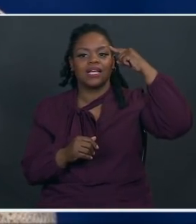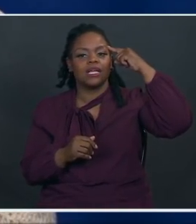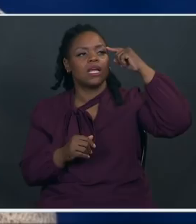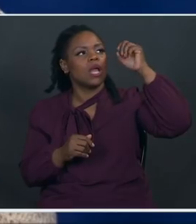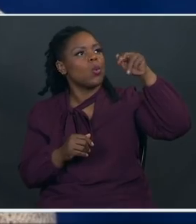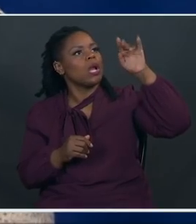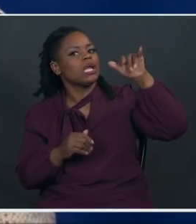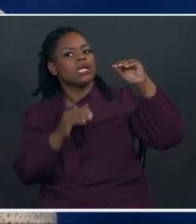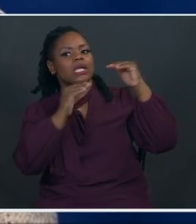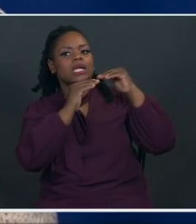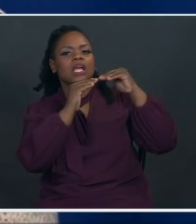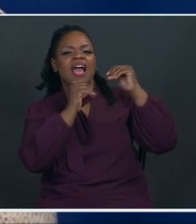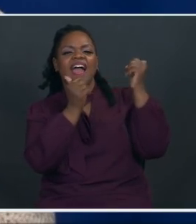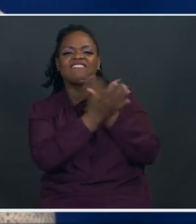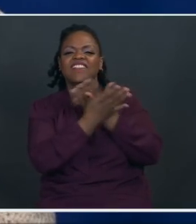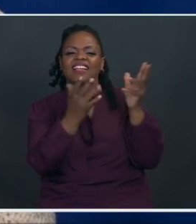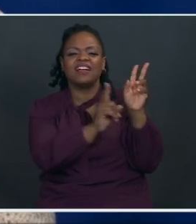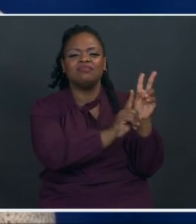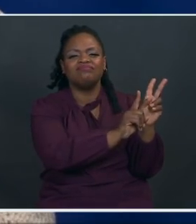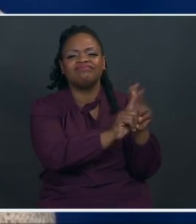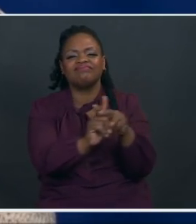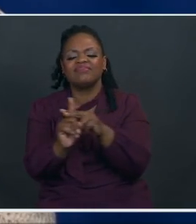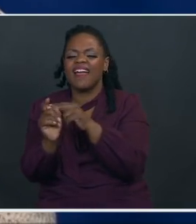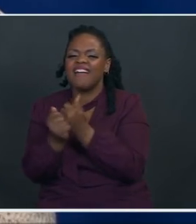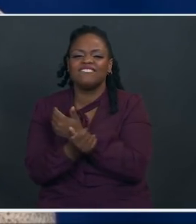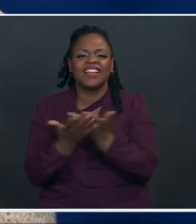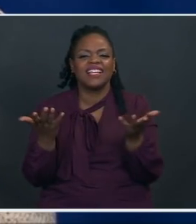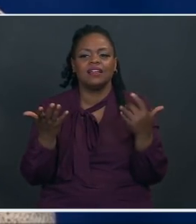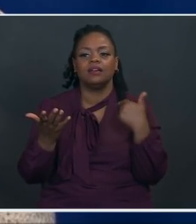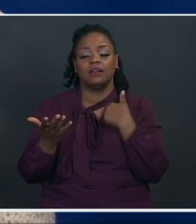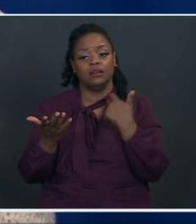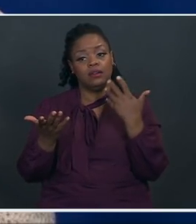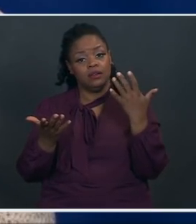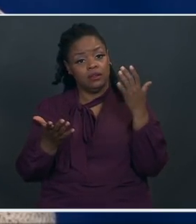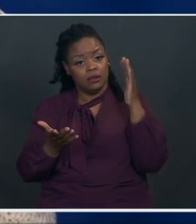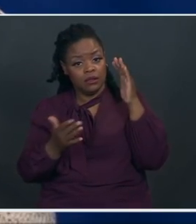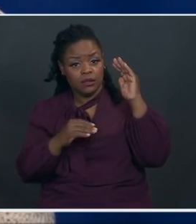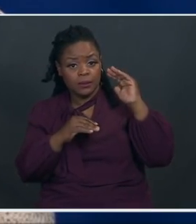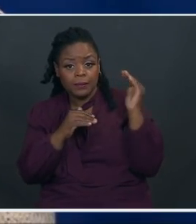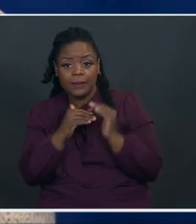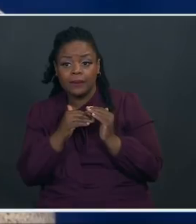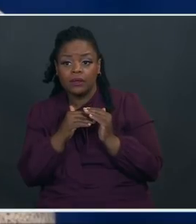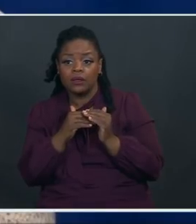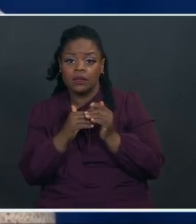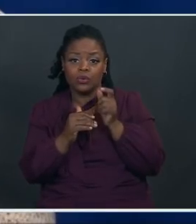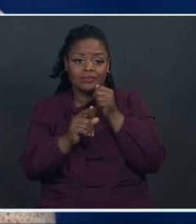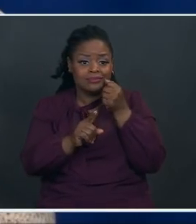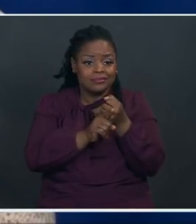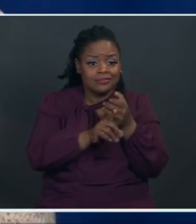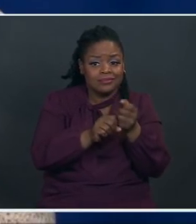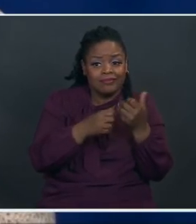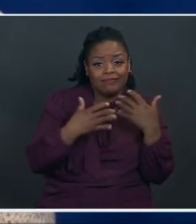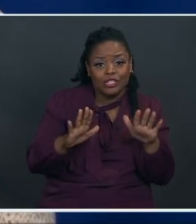that includes minimizing the risk of getting infected and for those who get COVID, minimizing the risk of hospitalization or death.